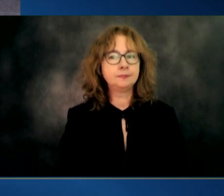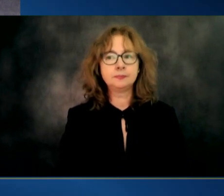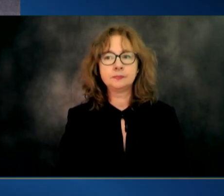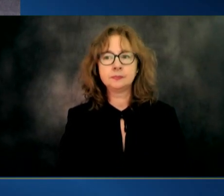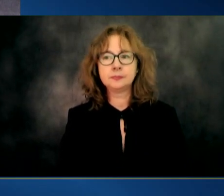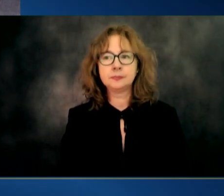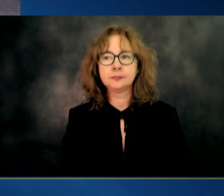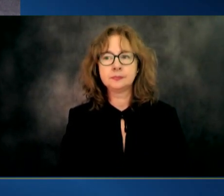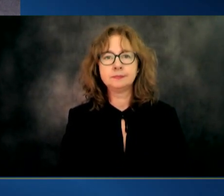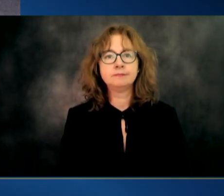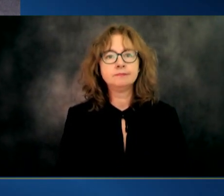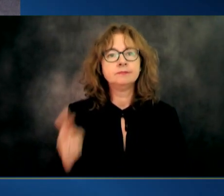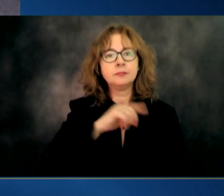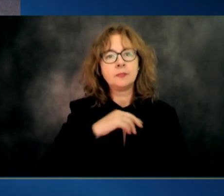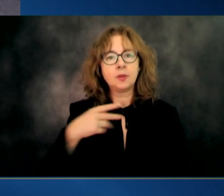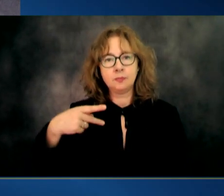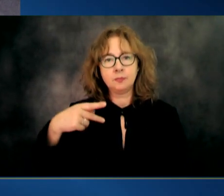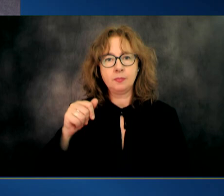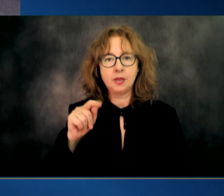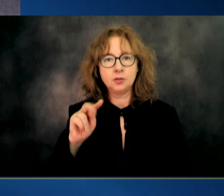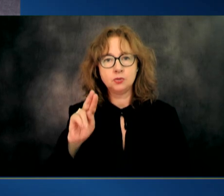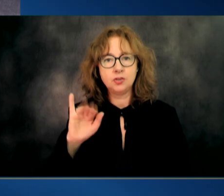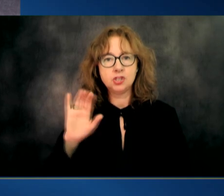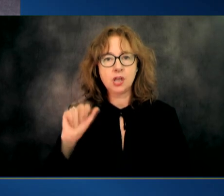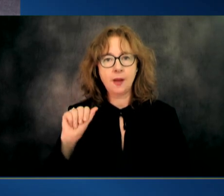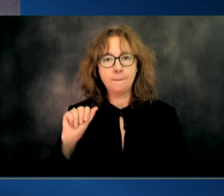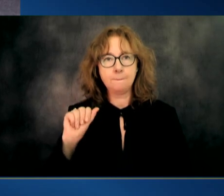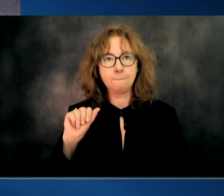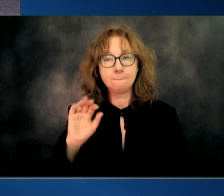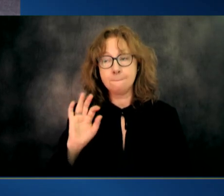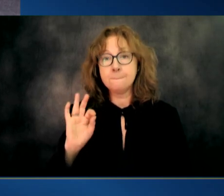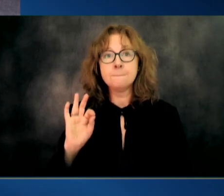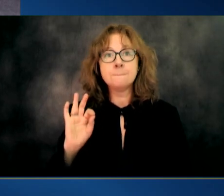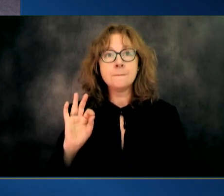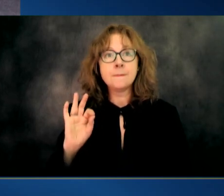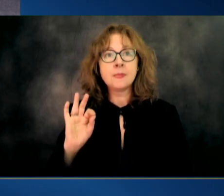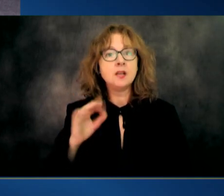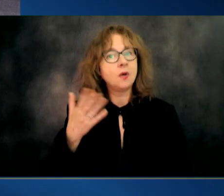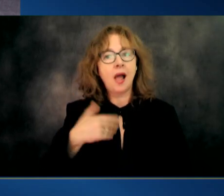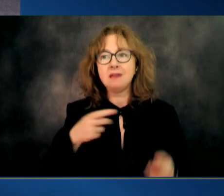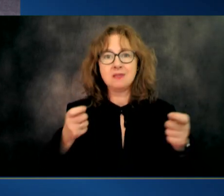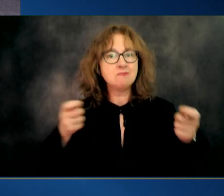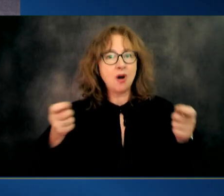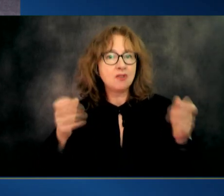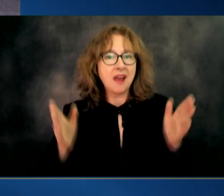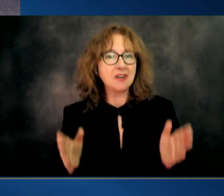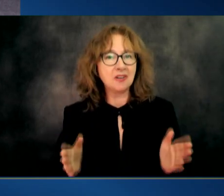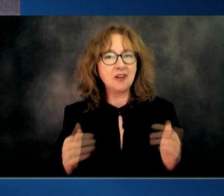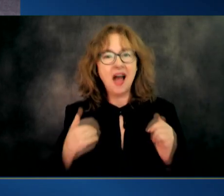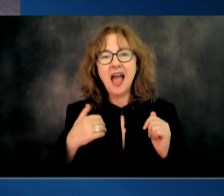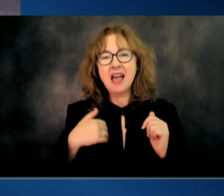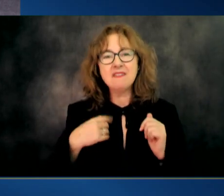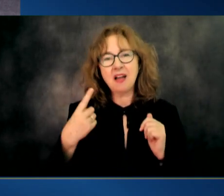All right. Okay. So, I -- as the moderator, I had a couple of questions for our panelists.